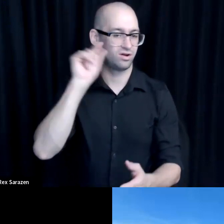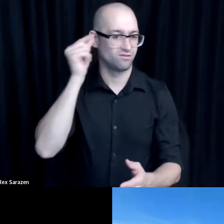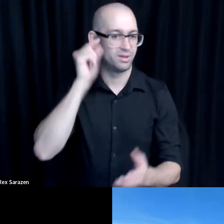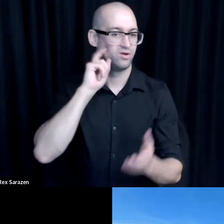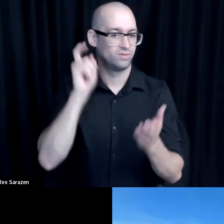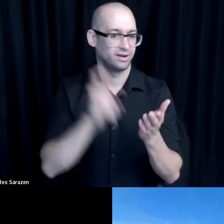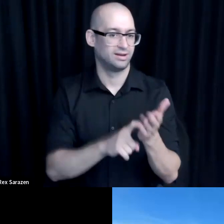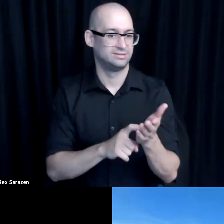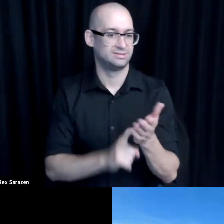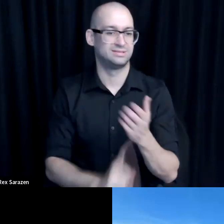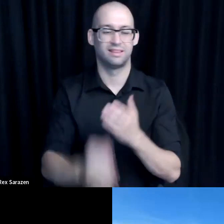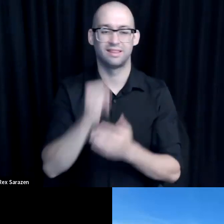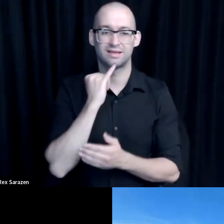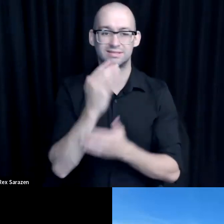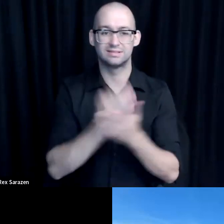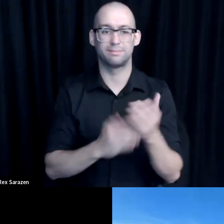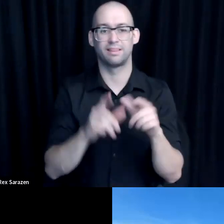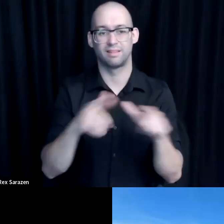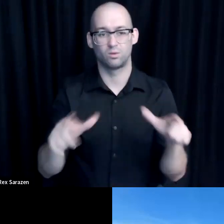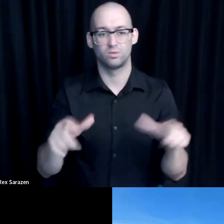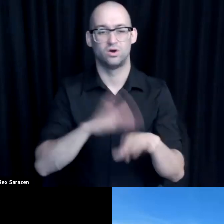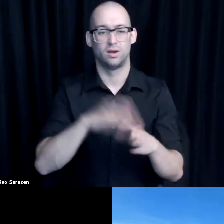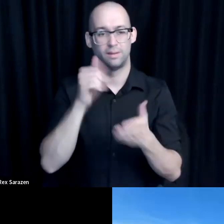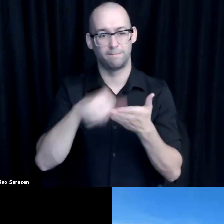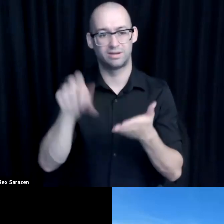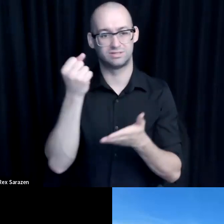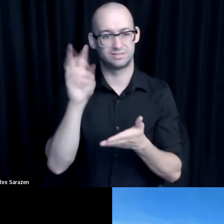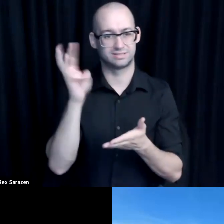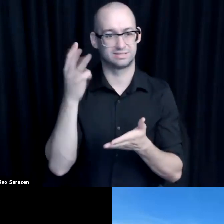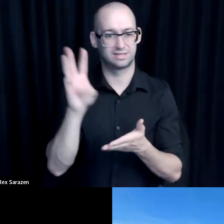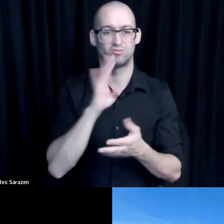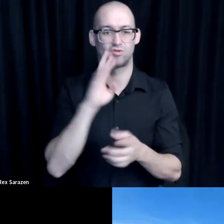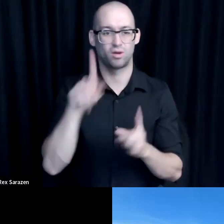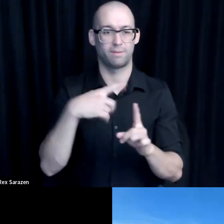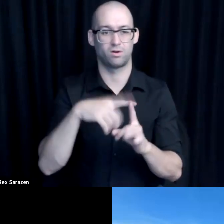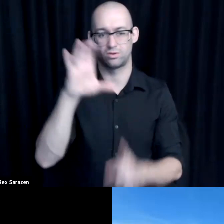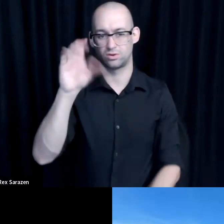is some language on page 16, of the NOFO that talks about consortium applications.